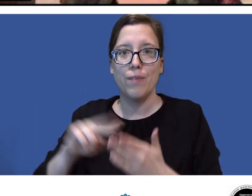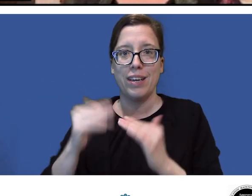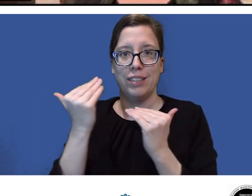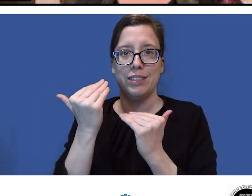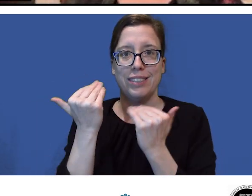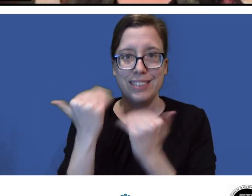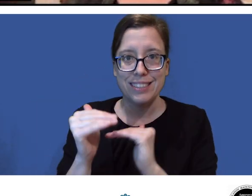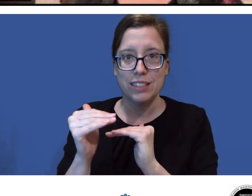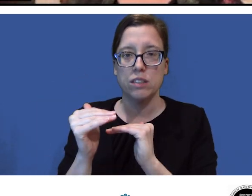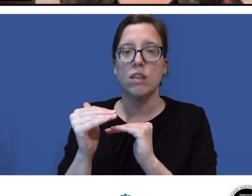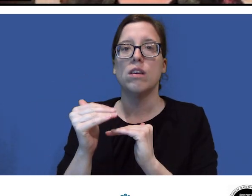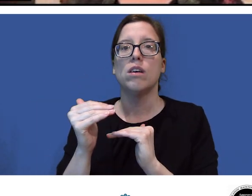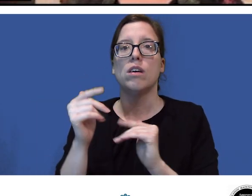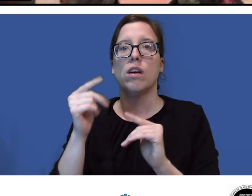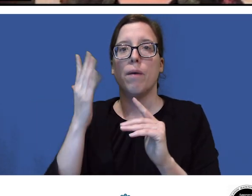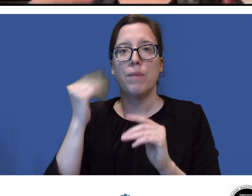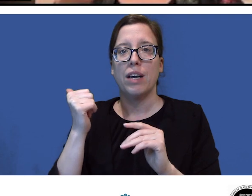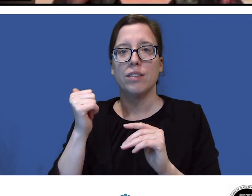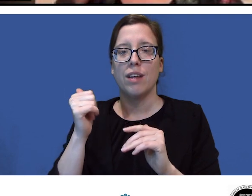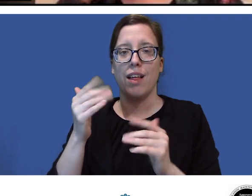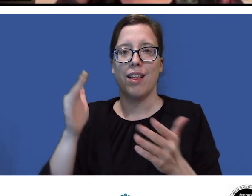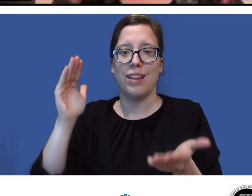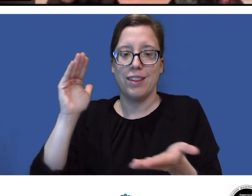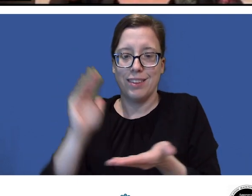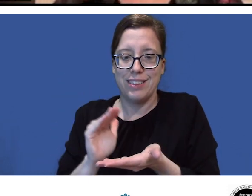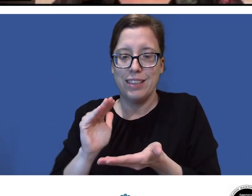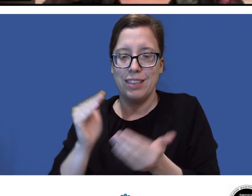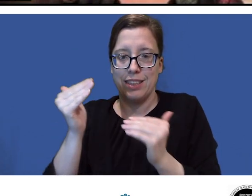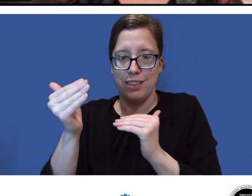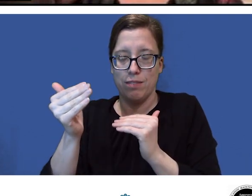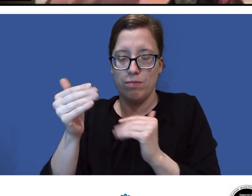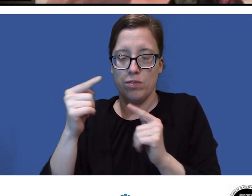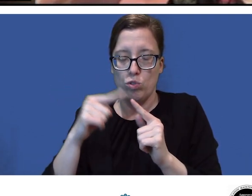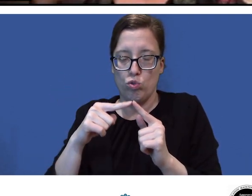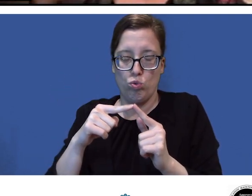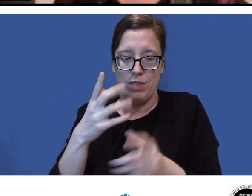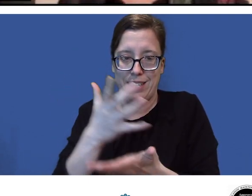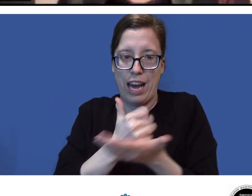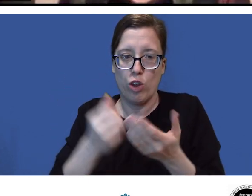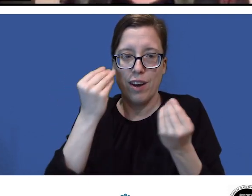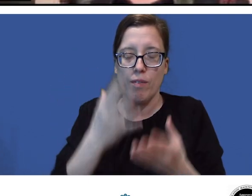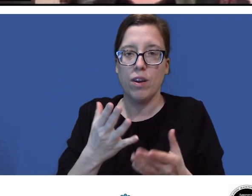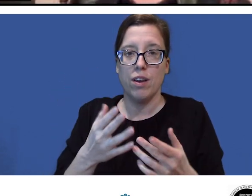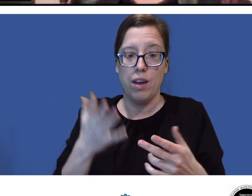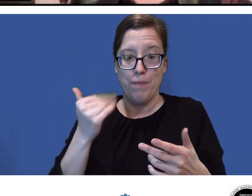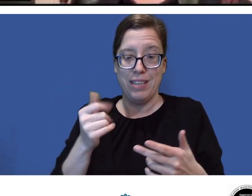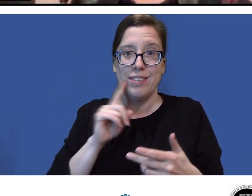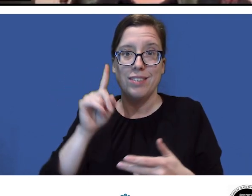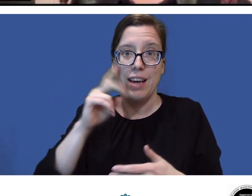Remember we said deafblindness involves two of our three distant senses.